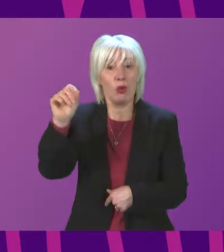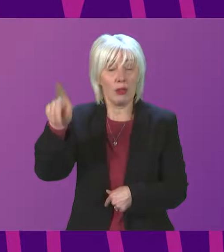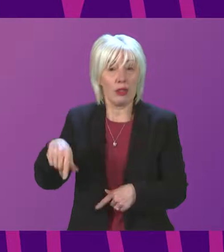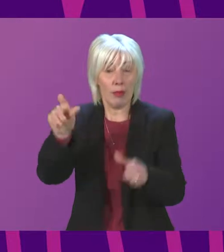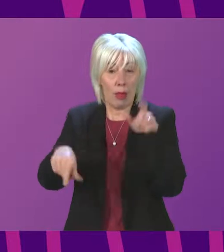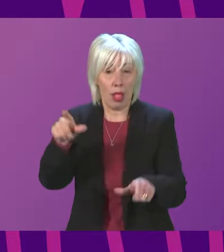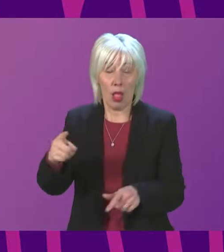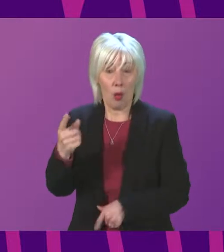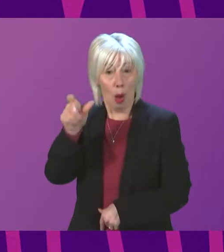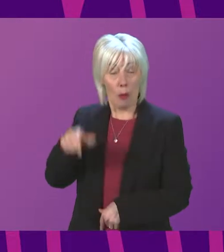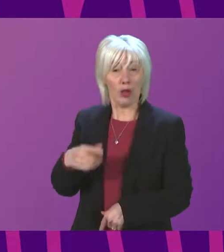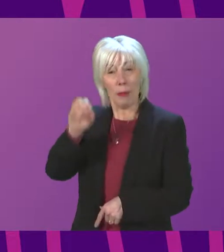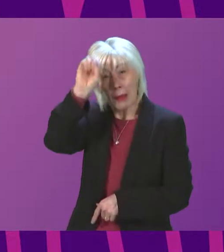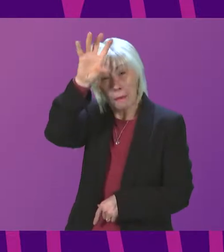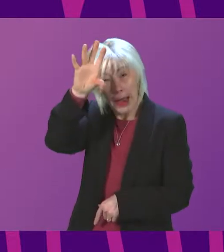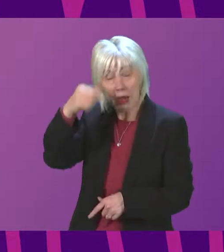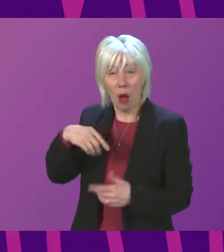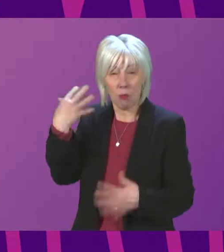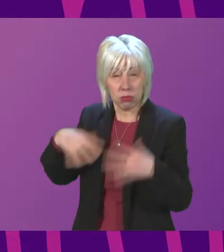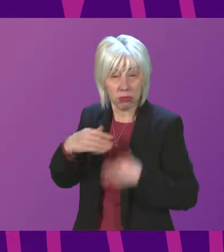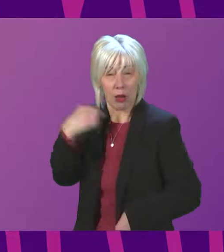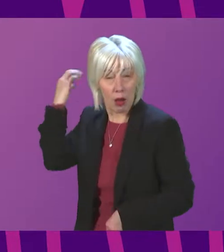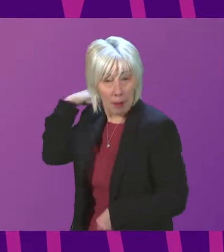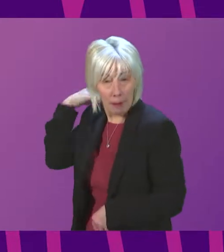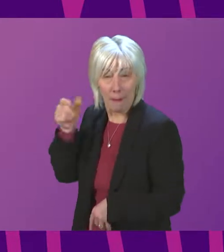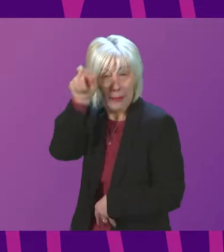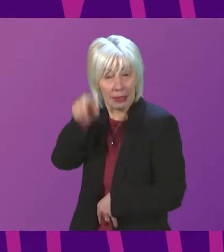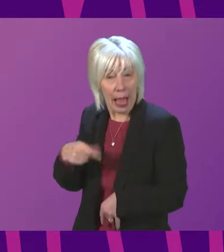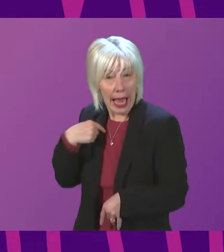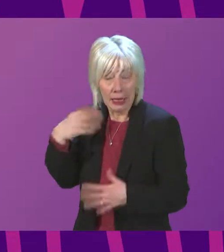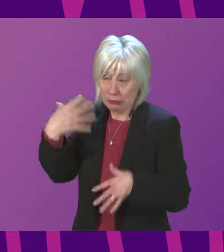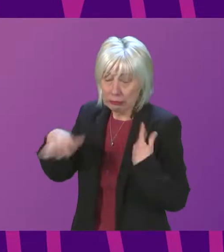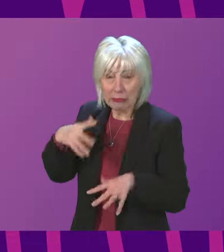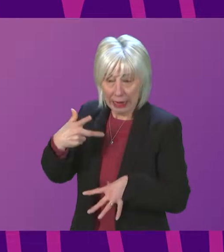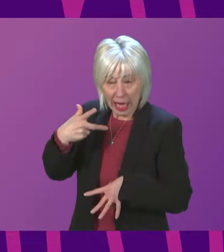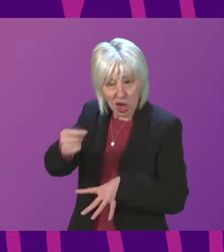He has chronic spinal pain and needs regular spinal injections, but he has been waiting for nine months.